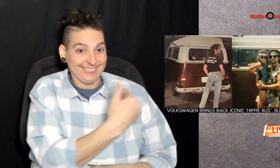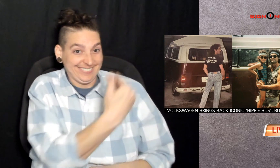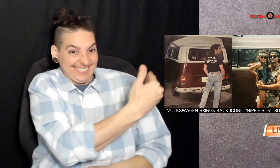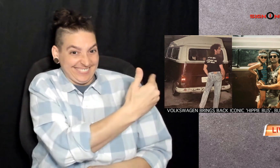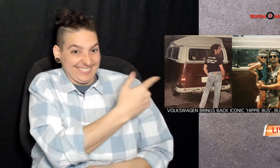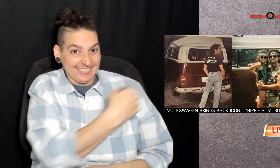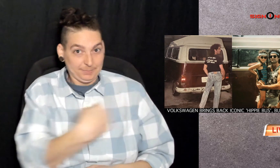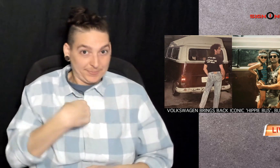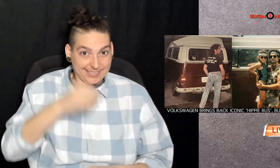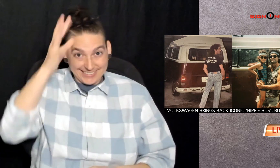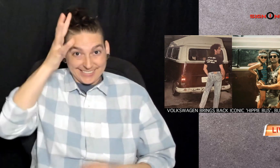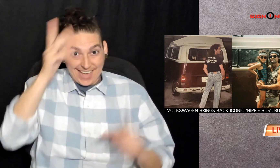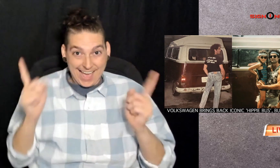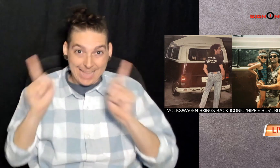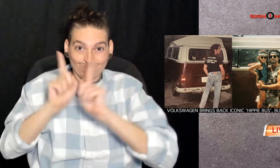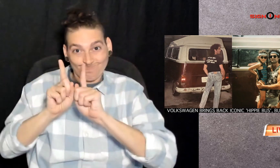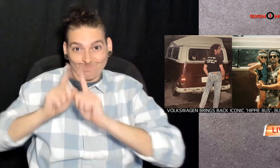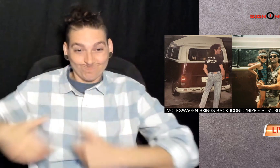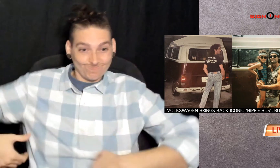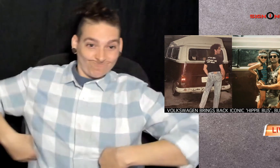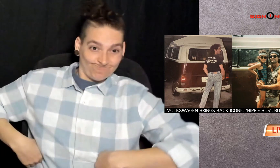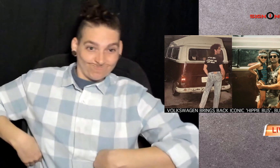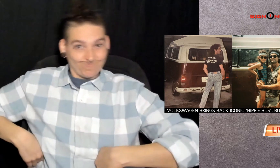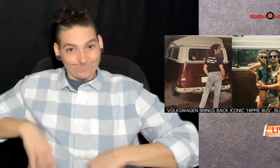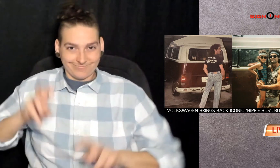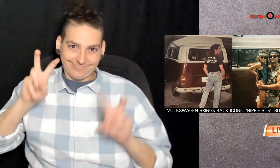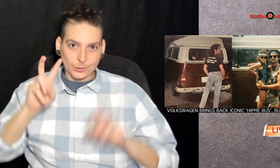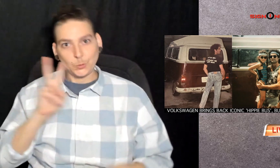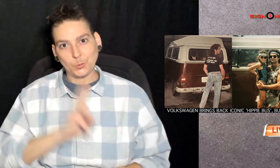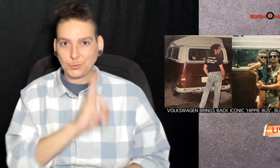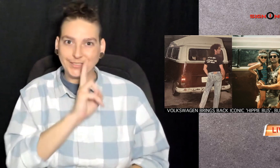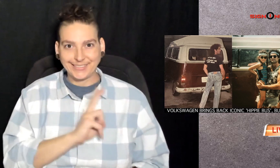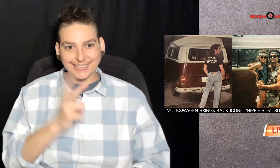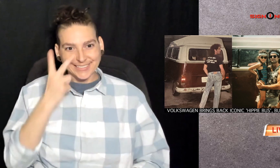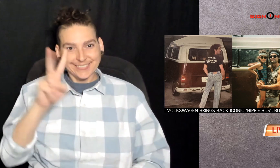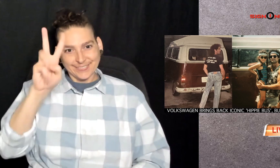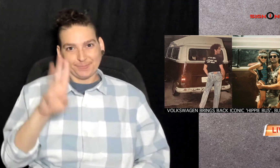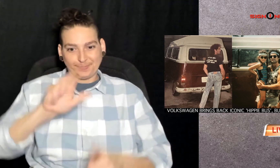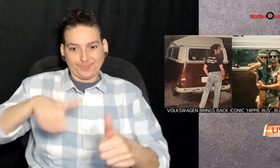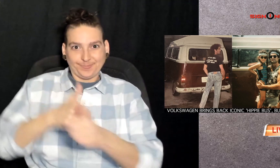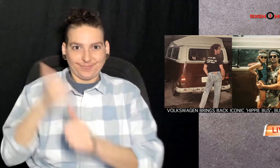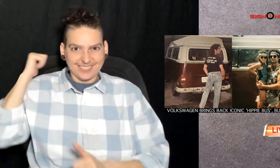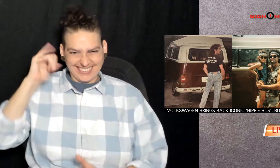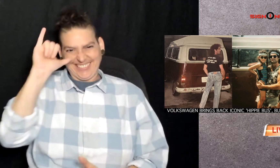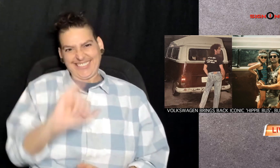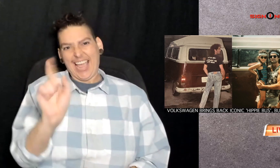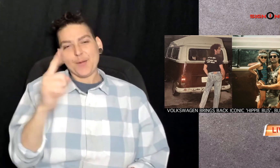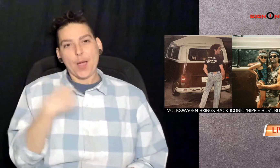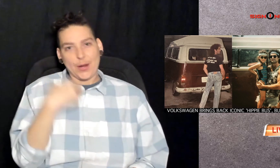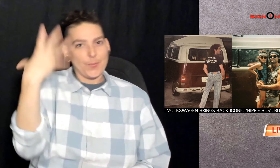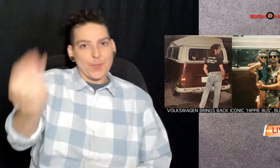there on the right my dad and I look like twins and the bus is behind us we would go